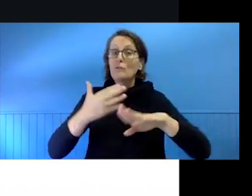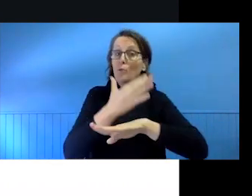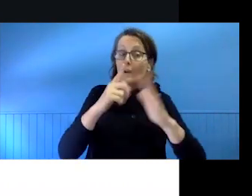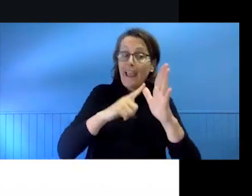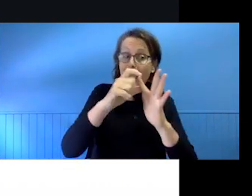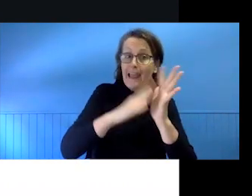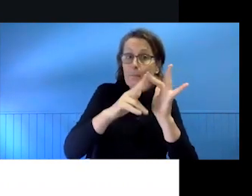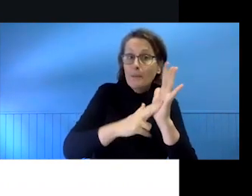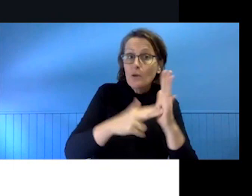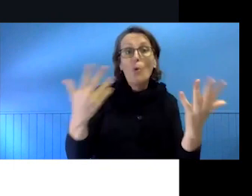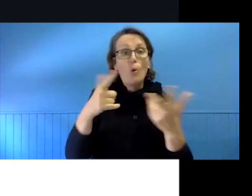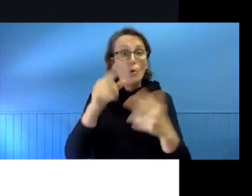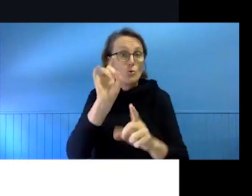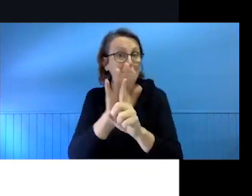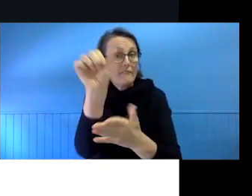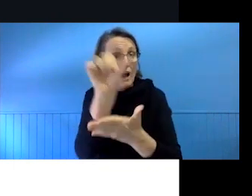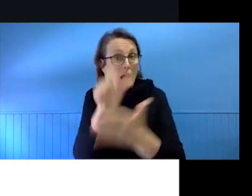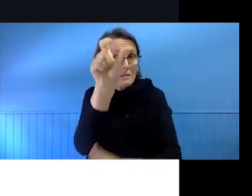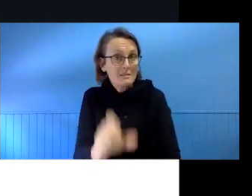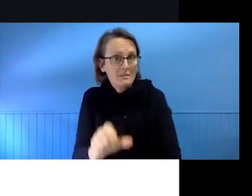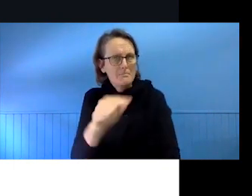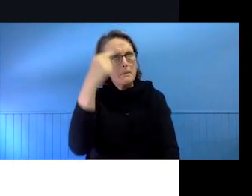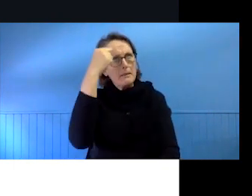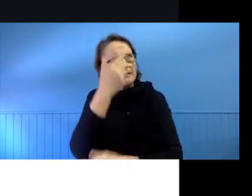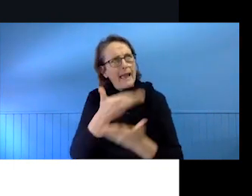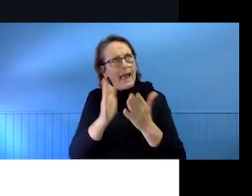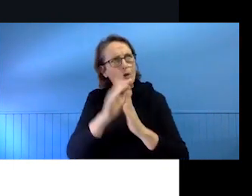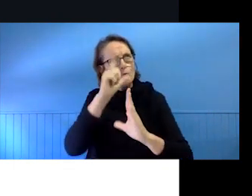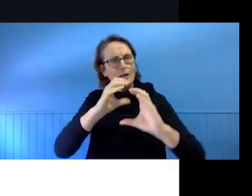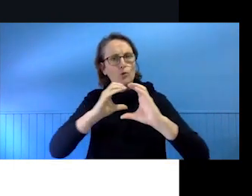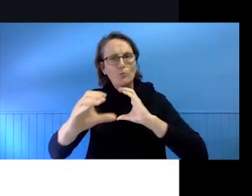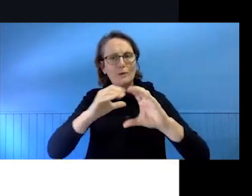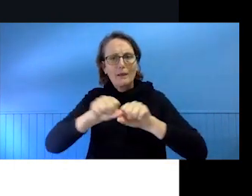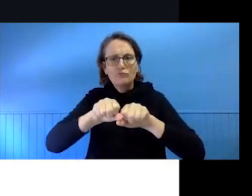will be helpful to you in thinking about how you will communicate. I'm